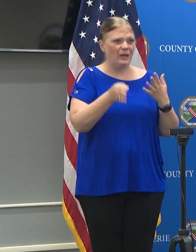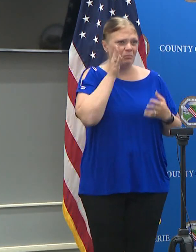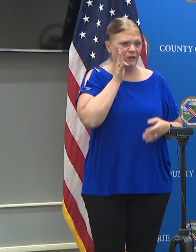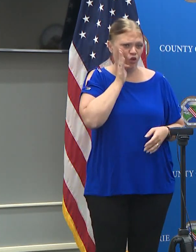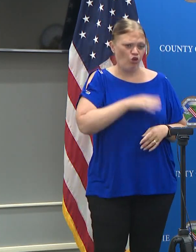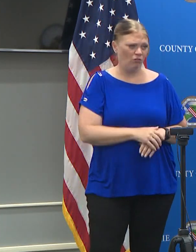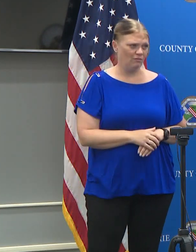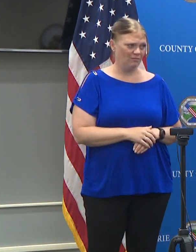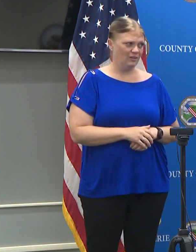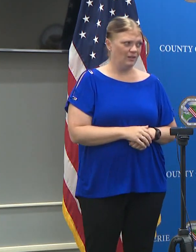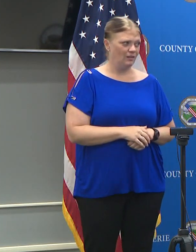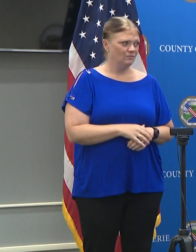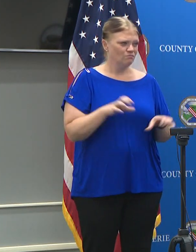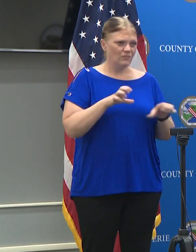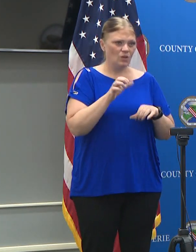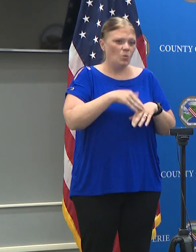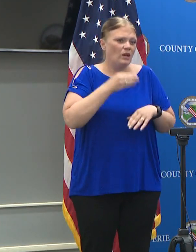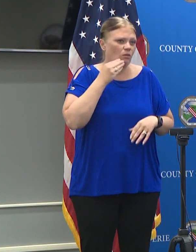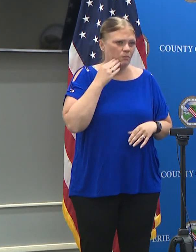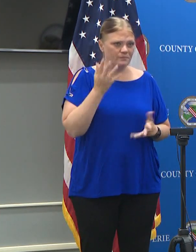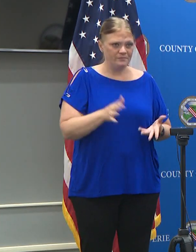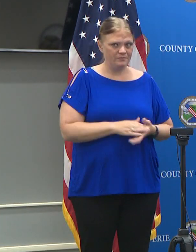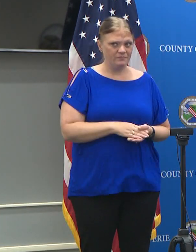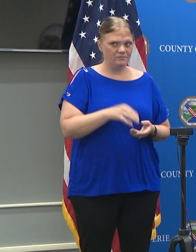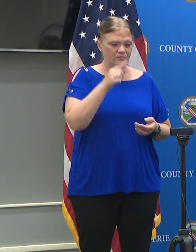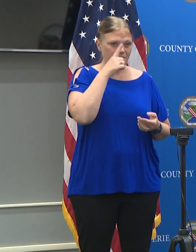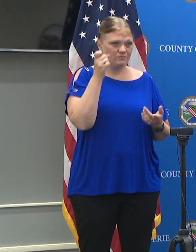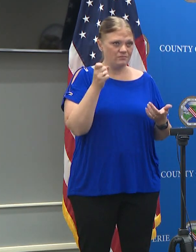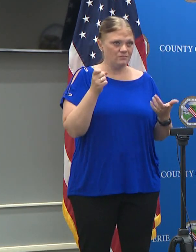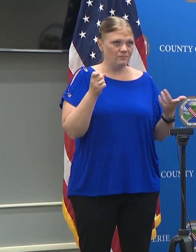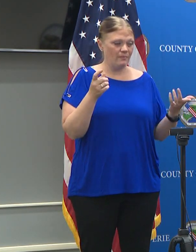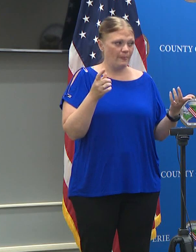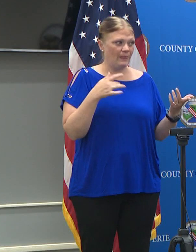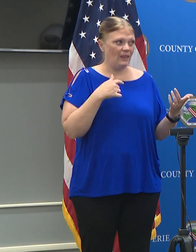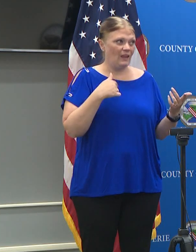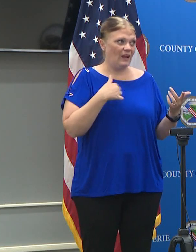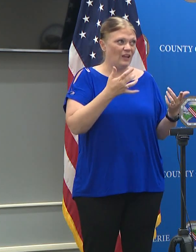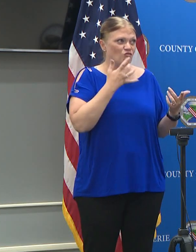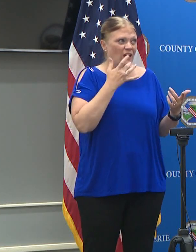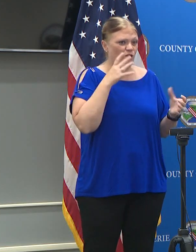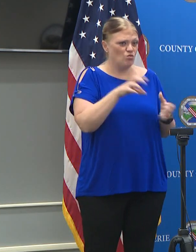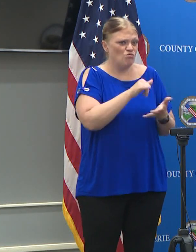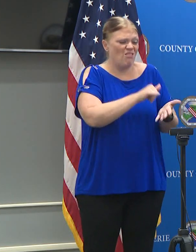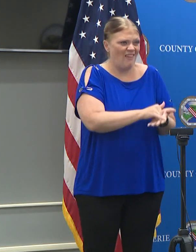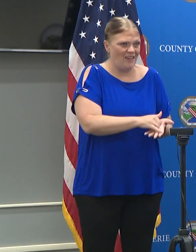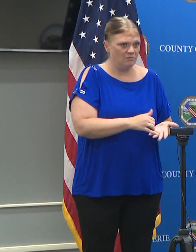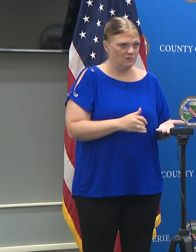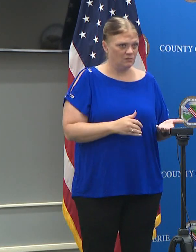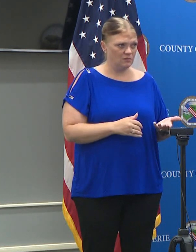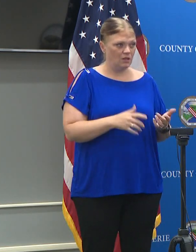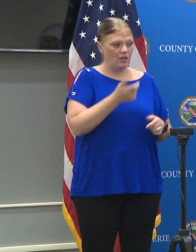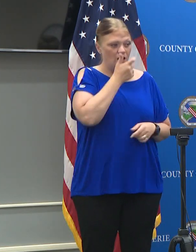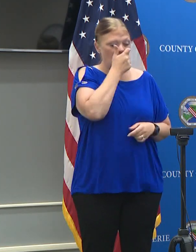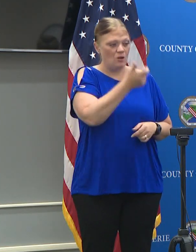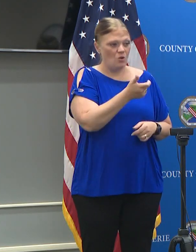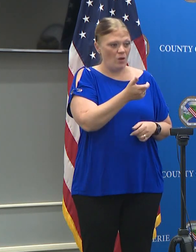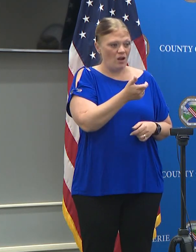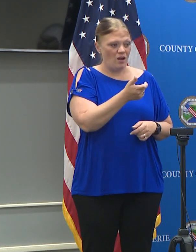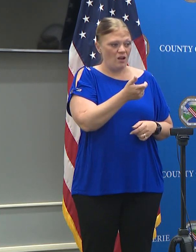" ORDER SOME PIZZA BUY SOME BEER DO IT " ORDER SOME PIZZA BUY SOME BEER DO IT AT " ORDER SOME PIZZA BUY SOME BEER DO IT AT YOUR " ORDER SOME PIZZA BUY SOME BEER DO IT AT YOUR HOUSE BUY SOME BEER DO IT AT YOUR HOUSE BUY SOME BEER DO IT AT YOUR HOUSE BECAUE BUY SOME BEER DO IT AT YOUR HOUSE BECAUE I'D BUY SOME BEER DO IT AT YOUR HOUSE BECAUE I'D RATHER BUY SOME BEER DO IT AT YOUR HOUSE BECAUE I'D RATHER DO AT YOUR HOUSE BECAUE I'D RATHER DO AT YOUR HOUSE BECAUE I'D RATHER DO THAT AT YOUR HOUSE BECAUE I'D RATHER DO THAT AND AT YOUR HOUSE BECAUE I'D RATHER DO THAT AND WATHC AT YOUR HOUSE BECAUE I'D RATHER DO THAT AND WATHC THE BECAUE I'D RATHER DO THAT AND WATHC THE BECAUE I'D RATHER DO THAT AND WATHC THE BILLS BECAUE I'D RATHER DO THAT AND WATHC THE BILLS ON